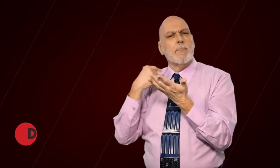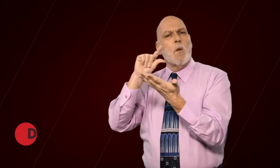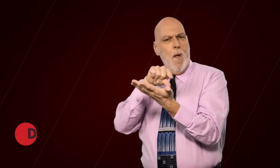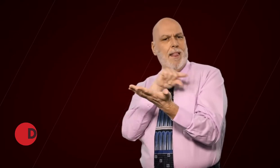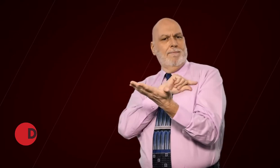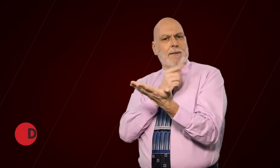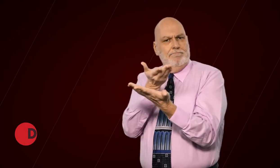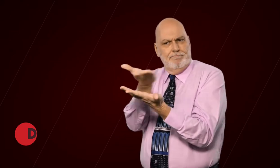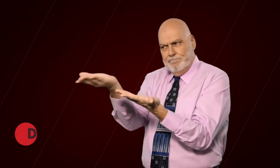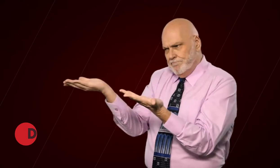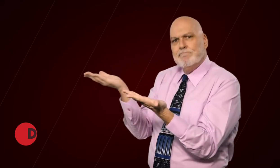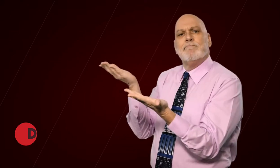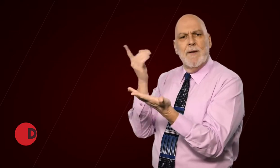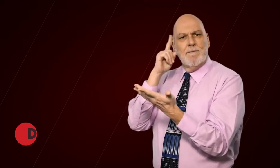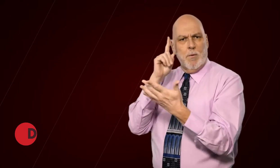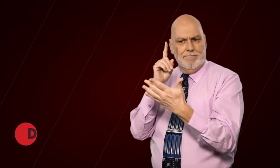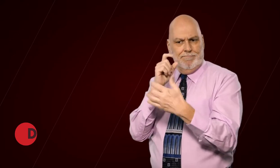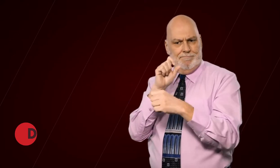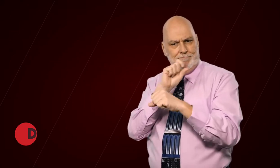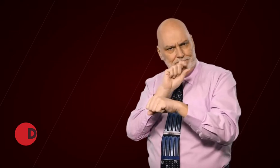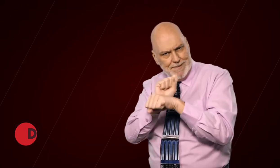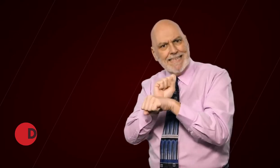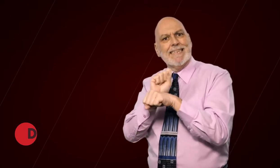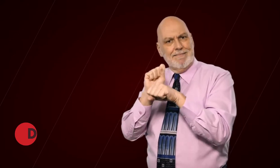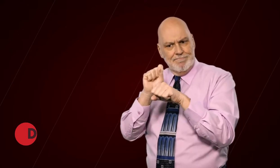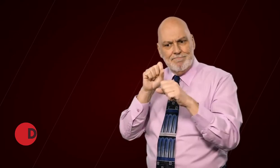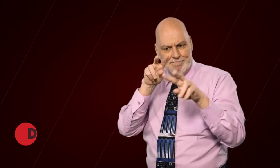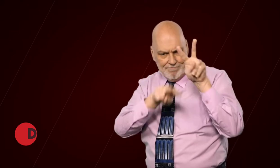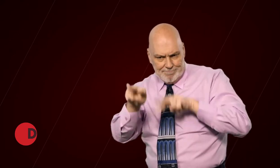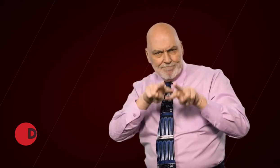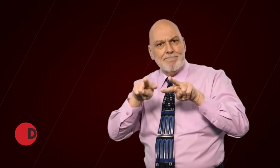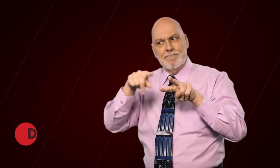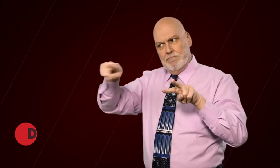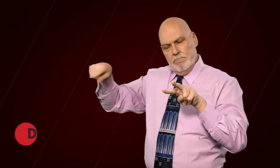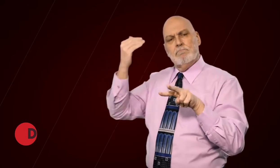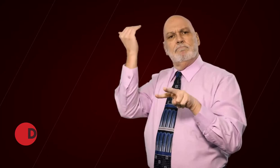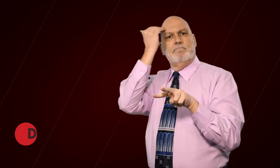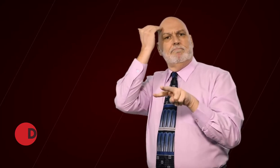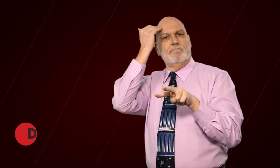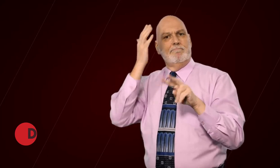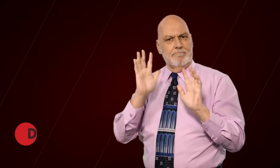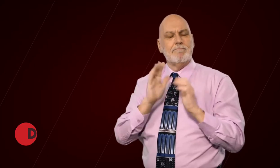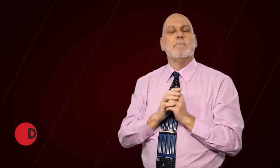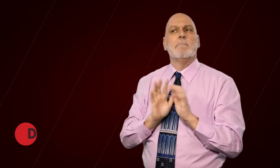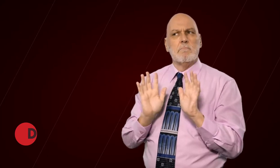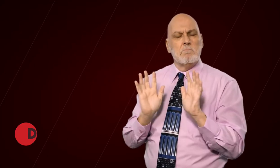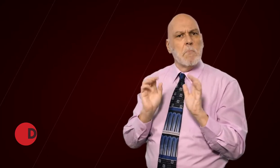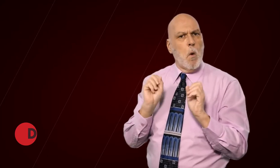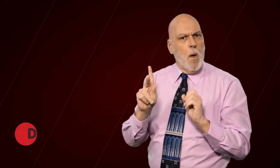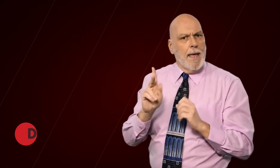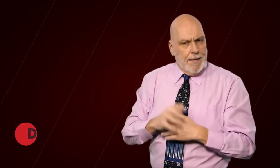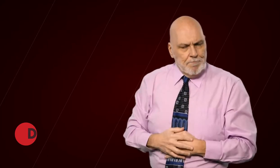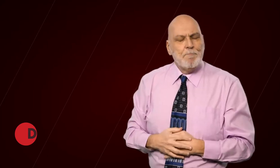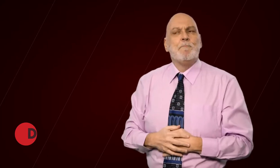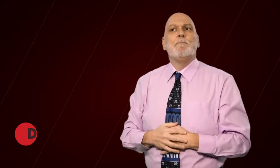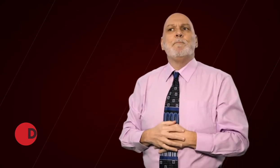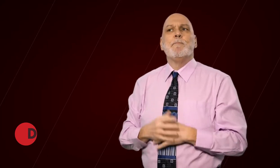to perform such a task."